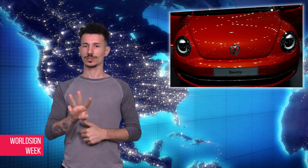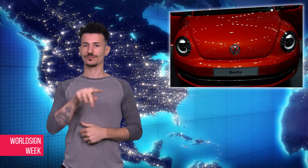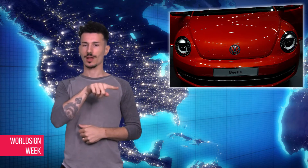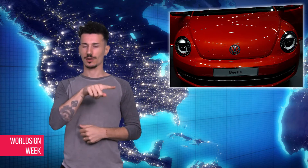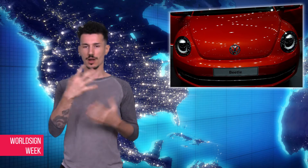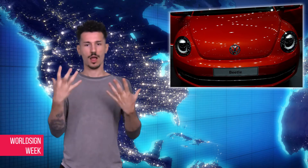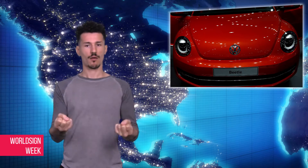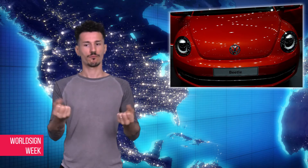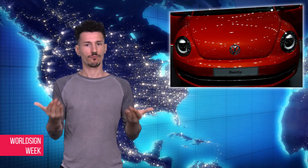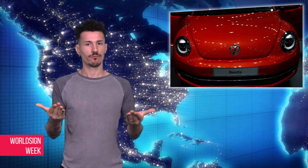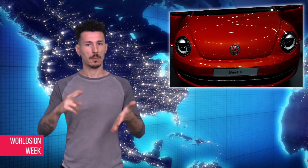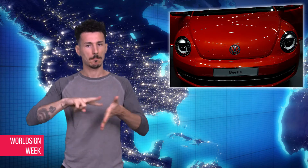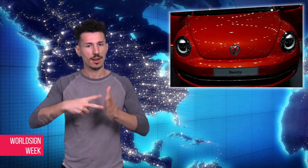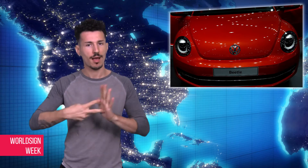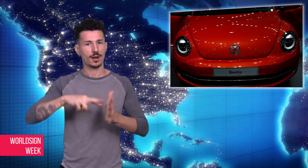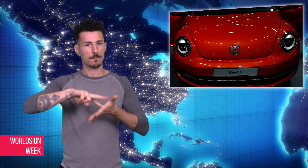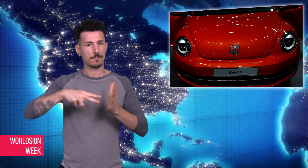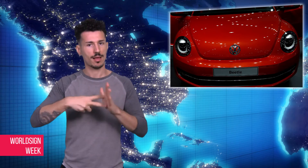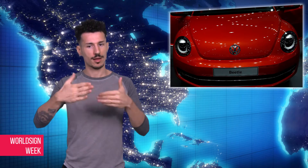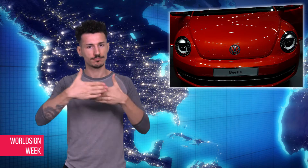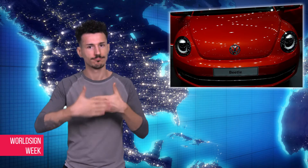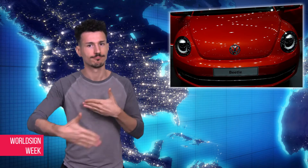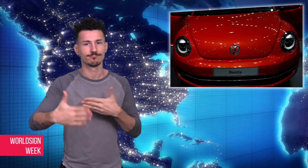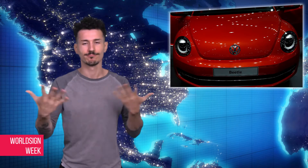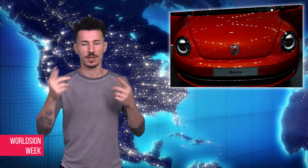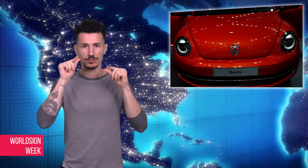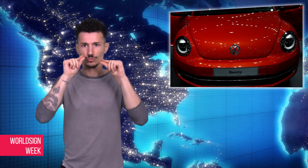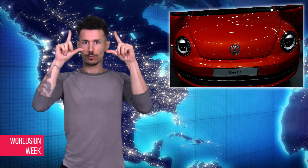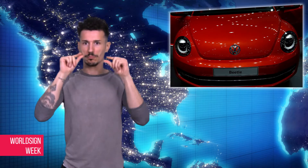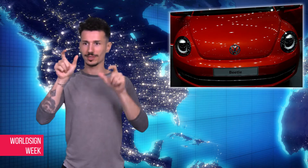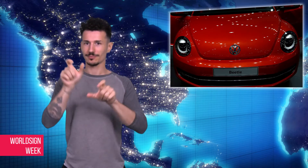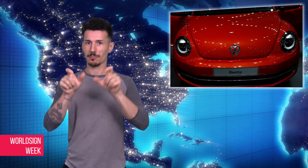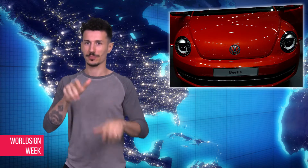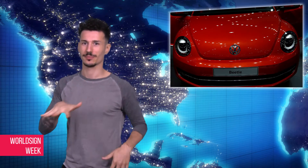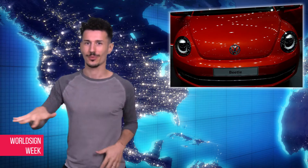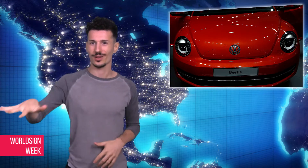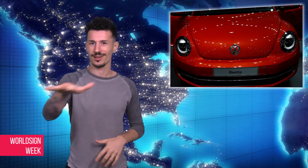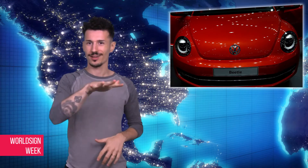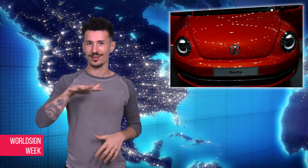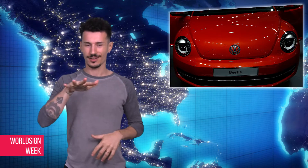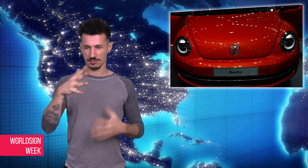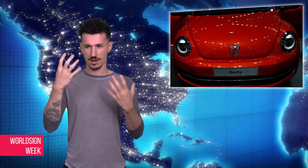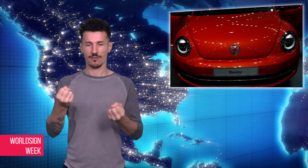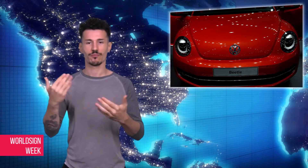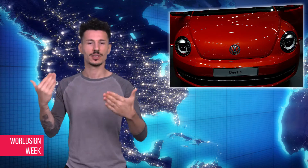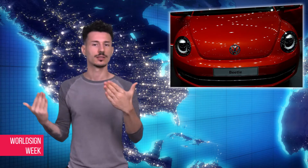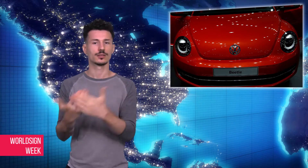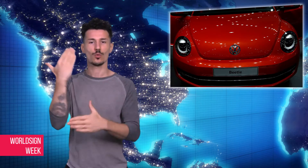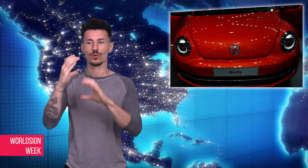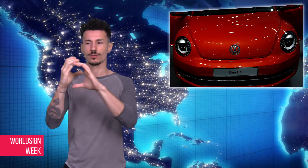the future. The company plans to unveil the newest model of the Bus